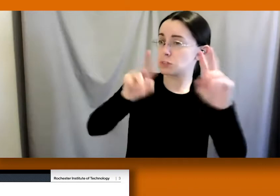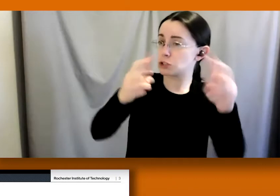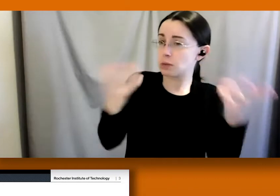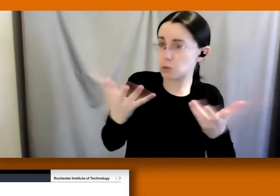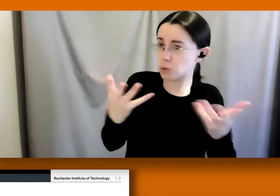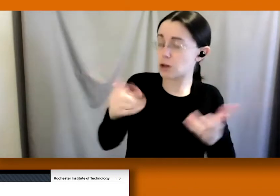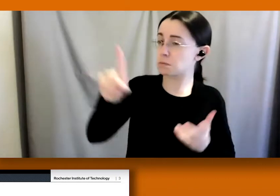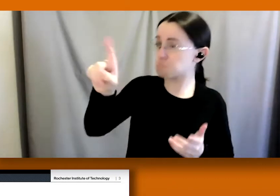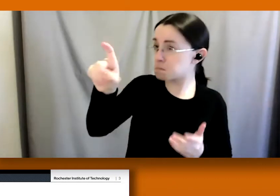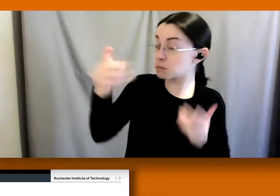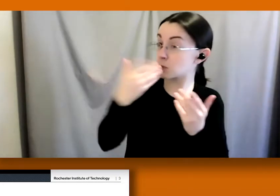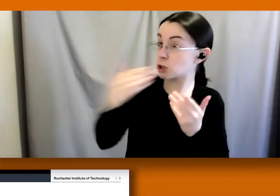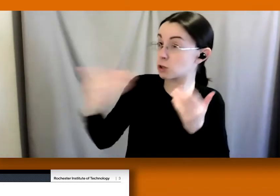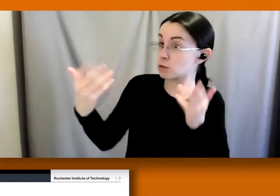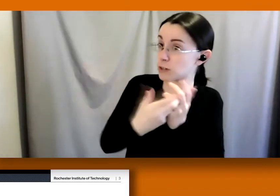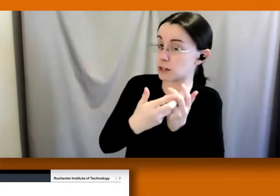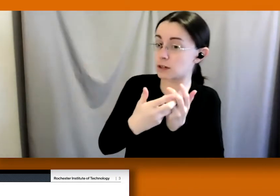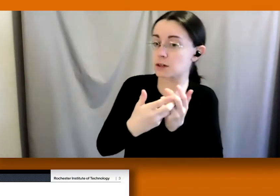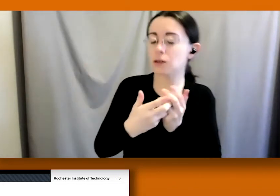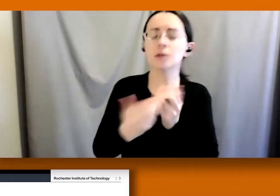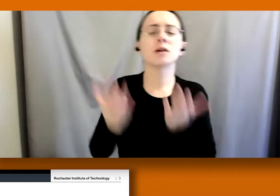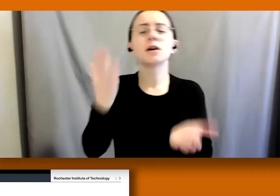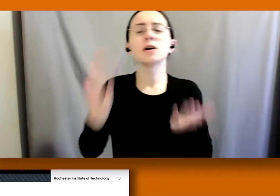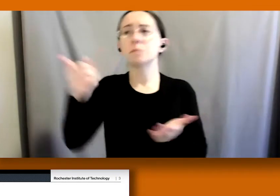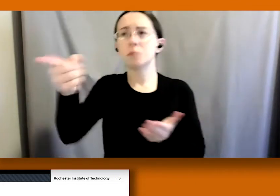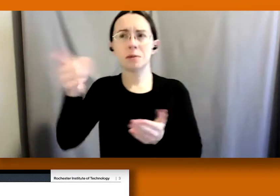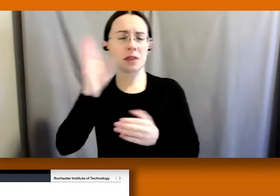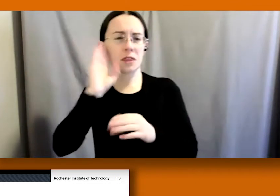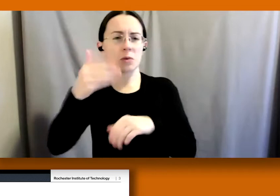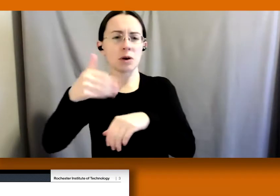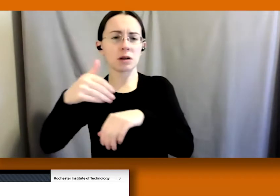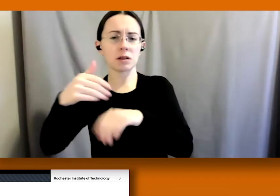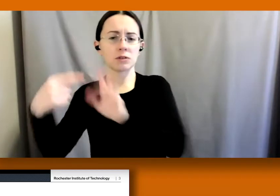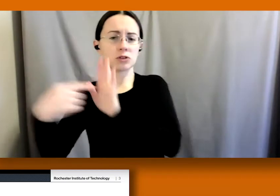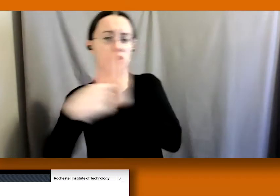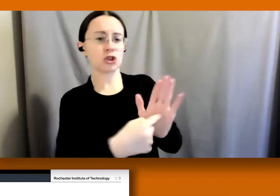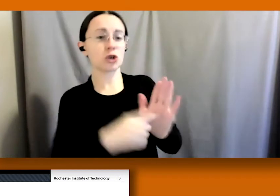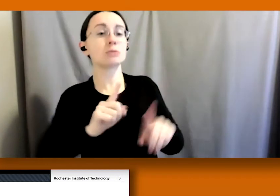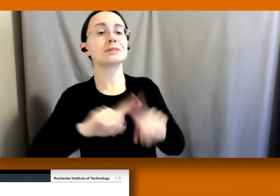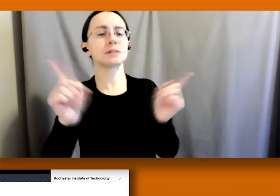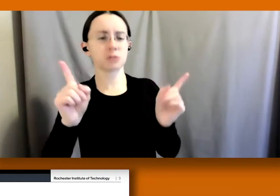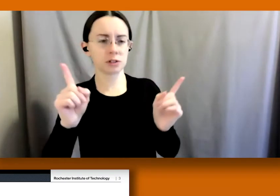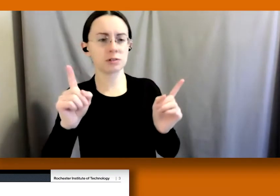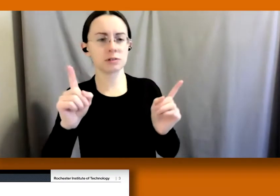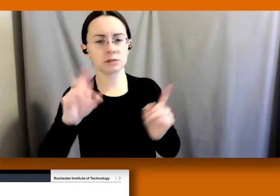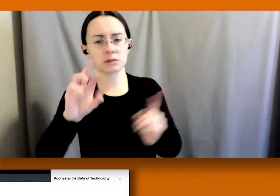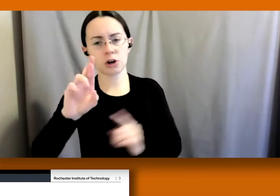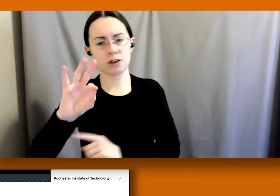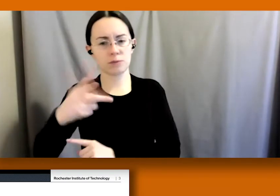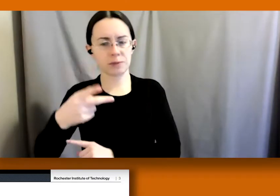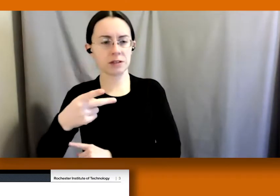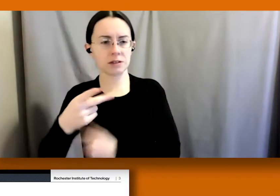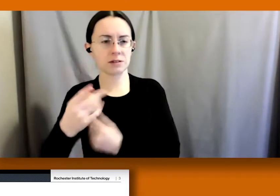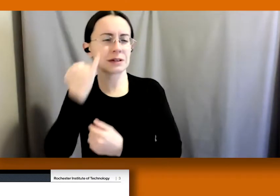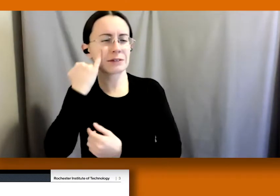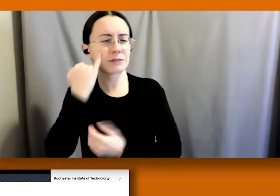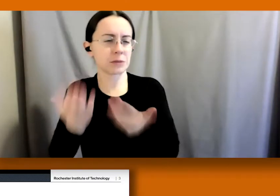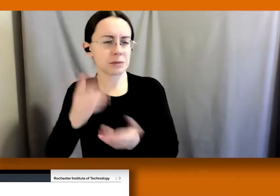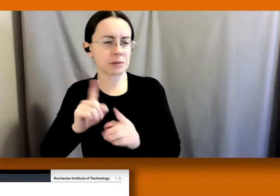Many times they may even direct you to a different solicitation if they feel it's a... it's a better fit than what their program offers.